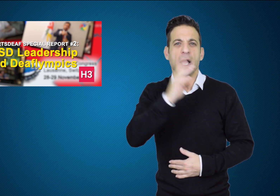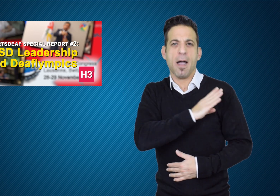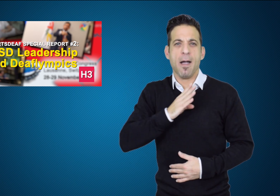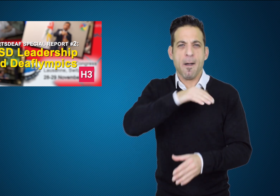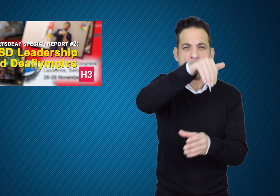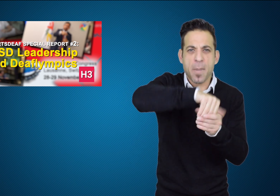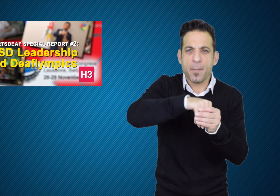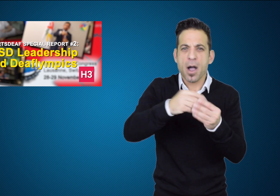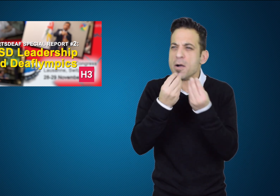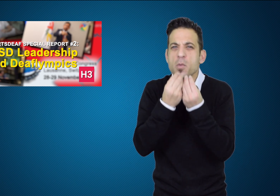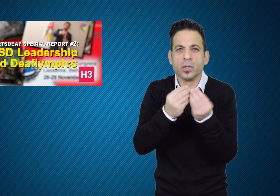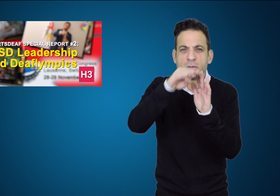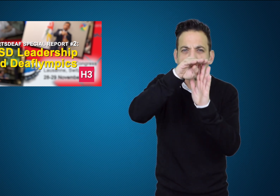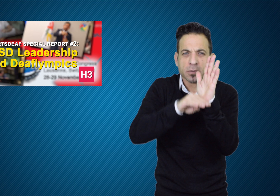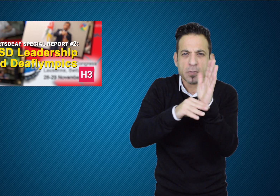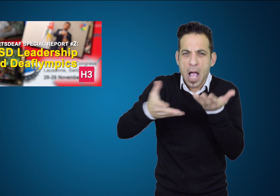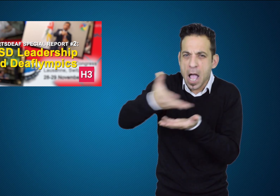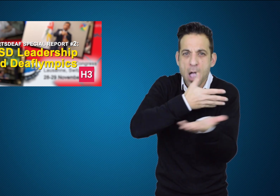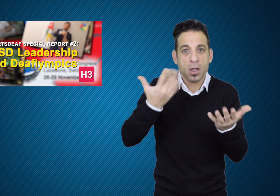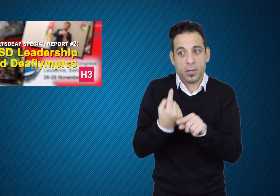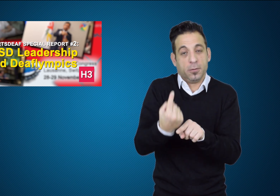the ICSD board to handle remaining items on the agenda during